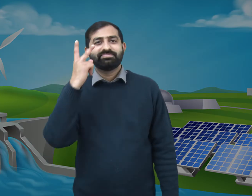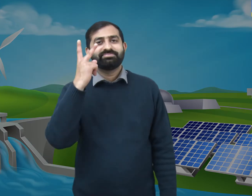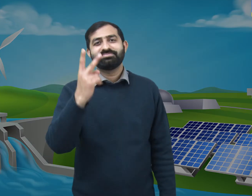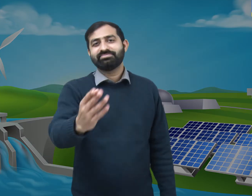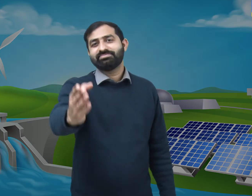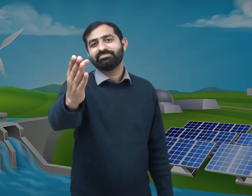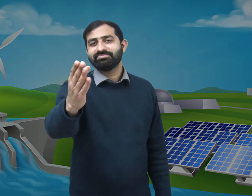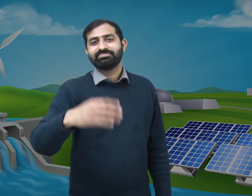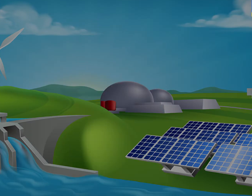Let's take a look at the topic.